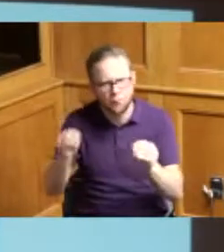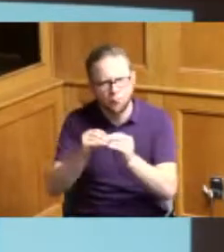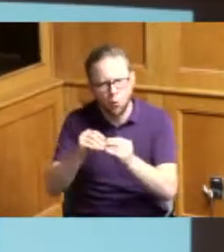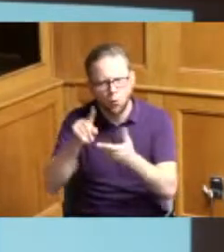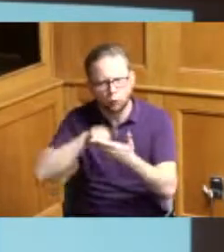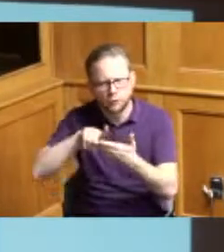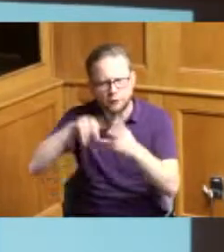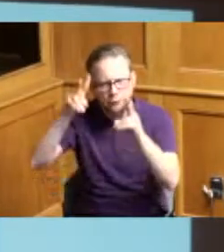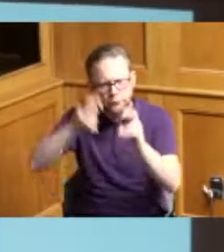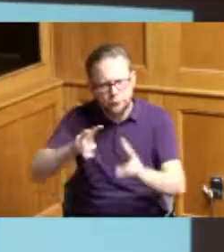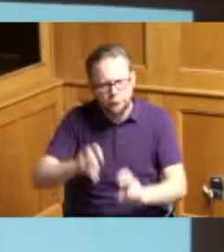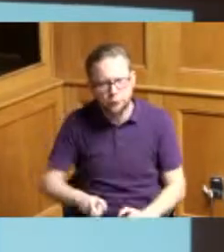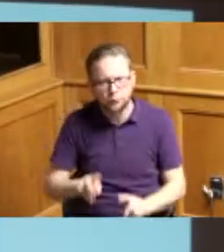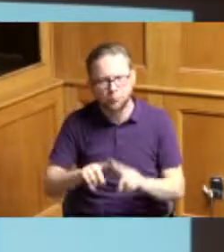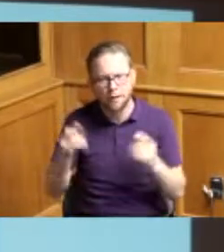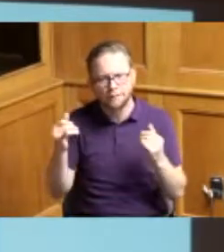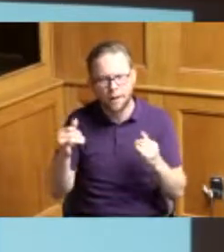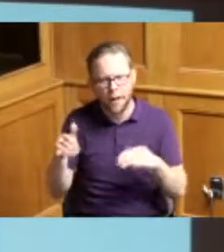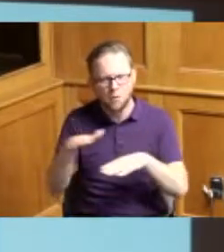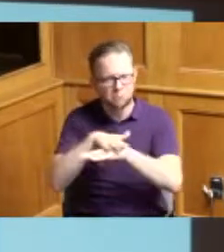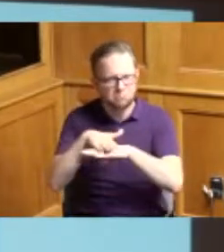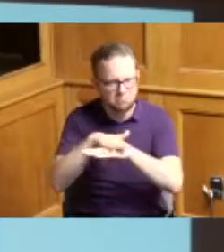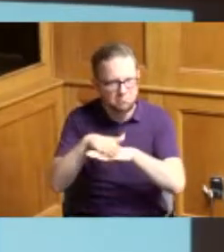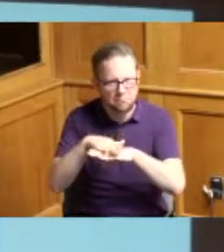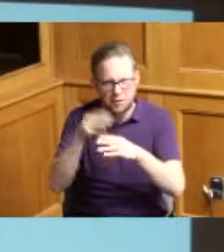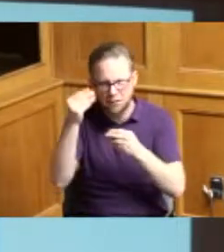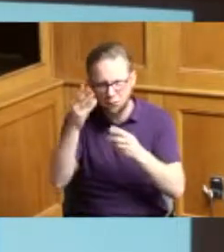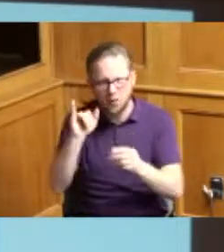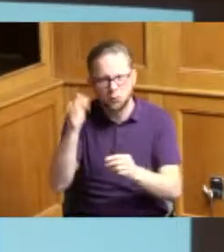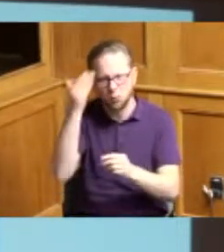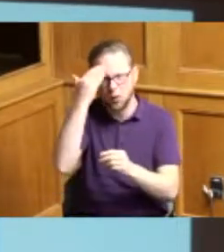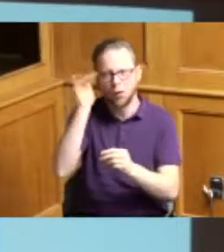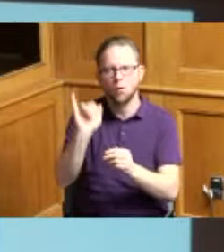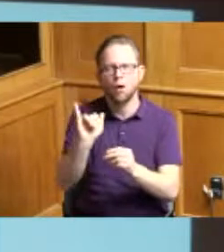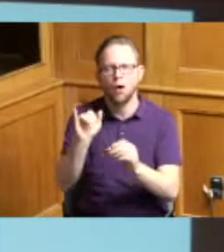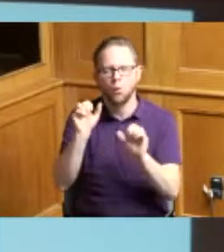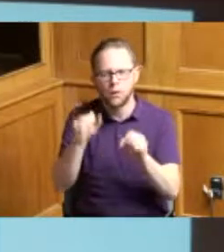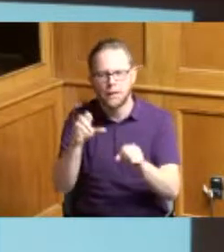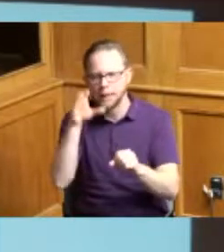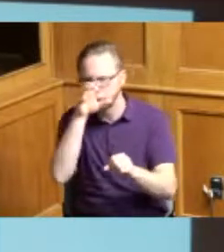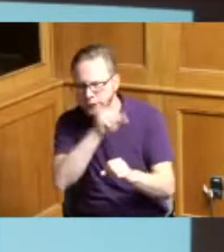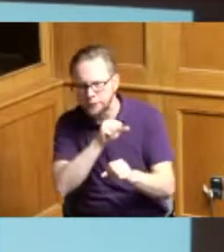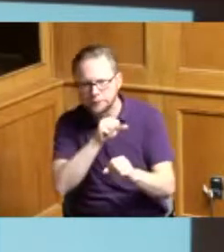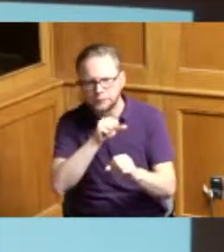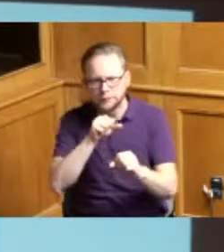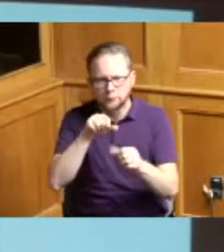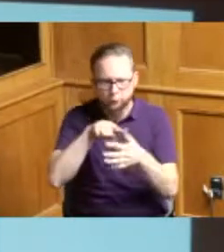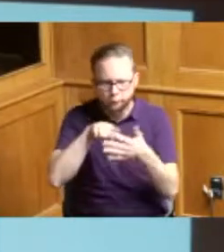area but we have enough to be able to make some assumptions in the the framework now the third